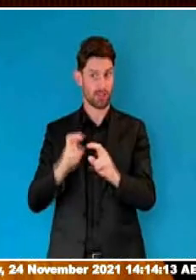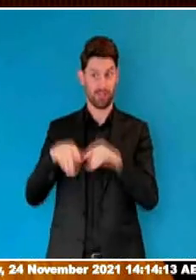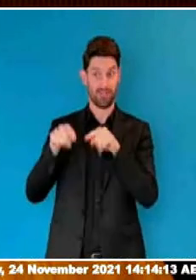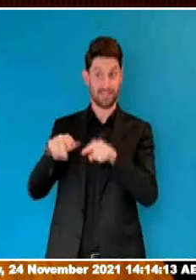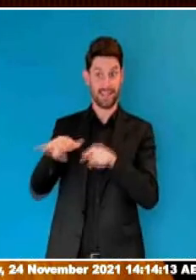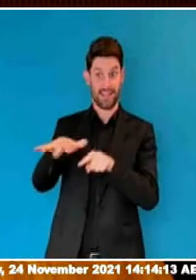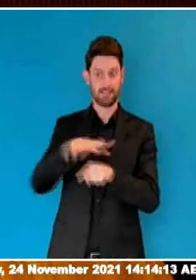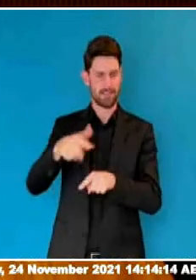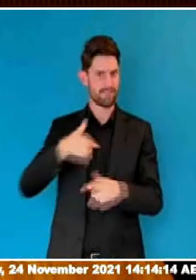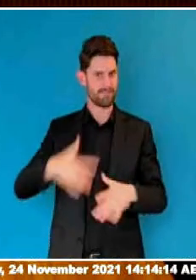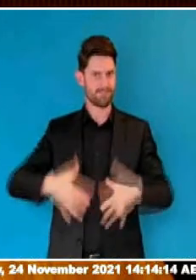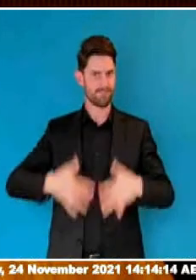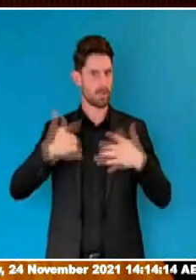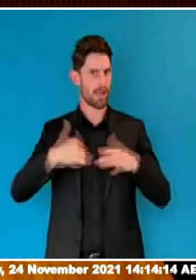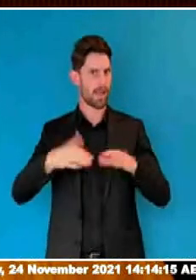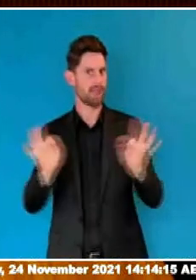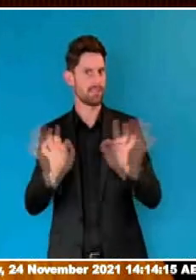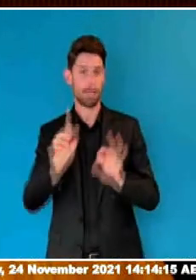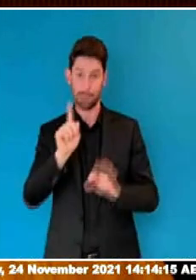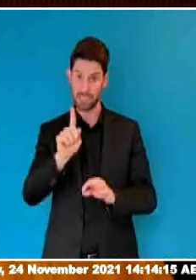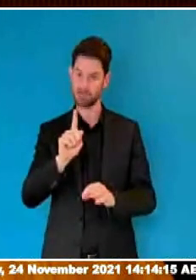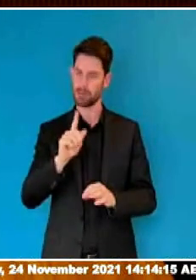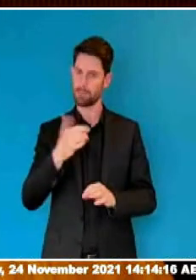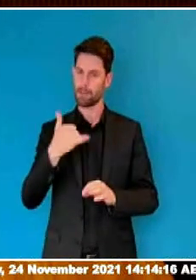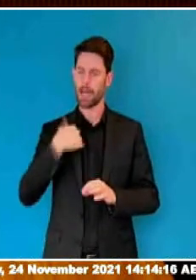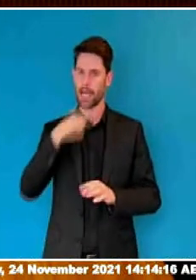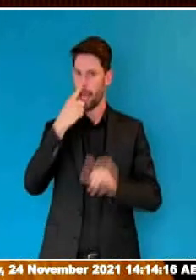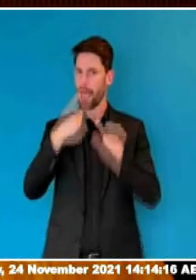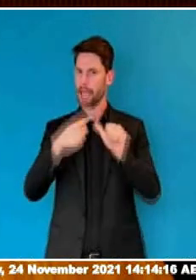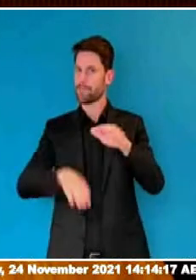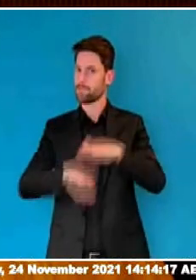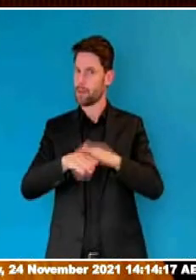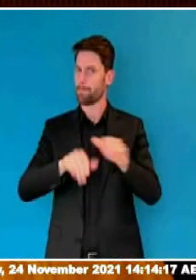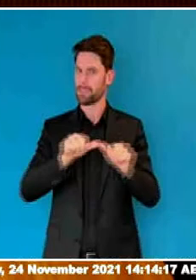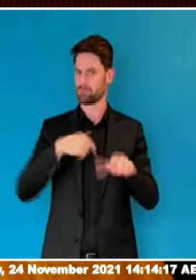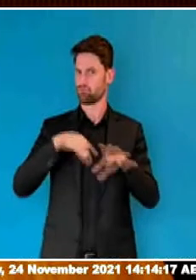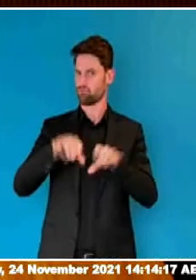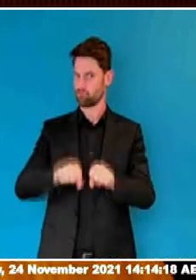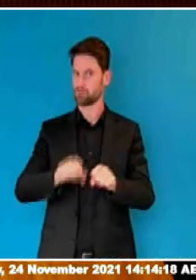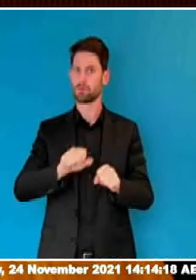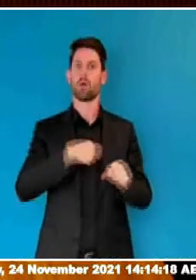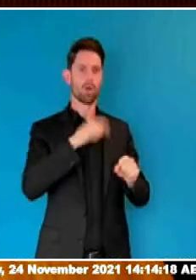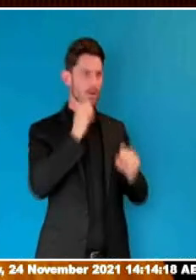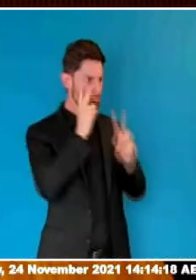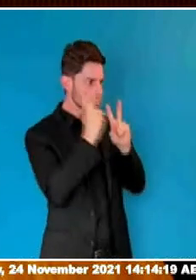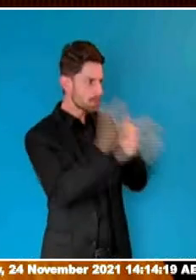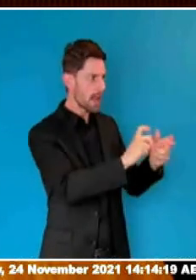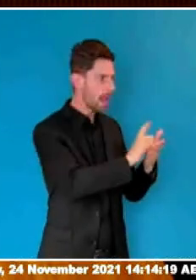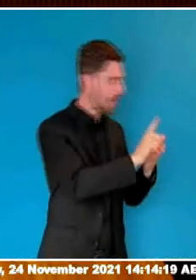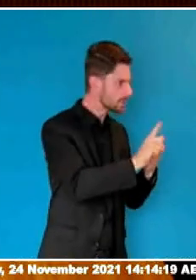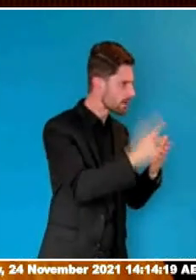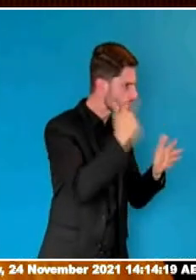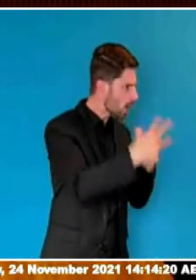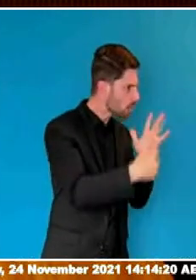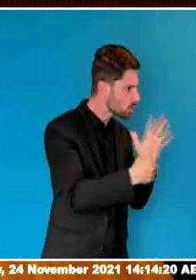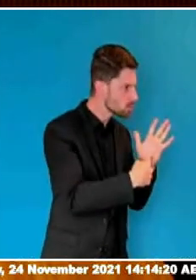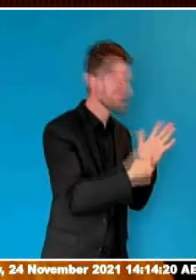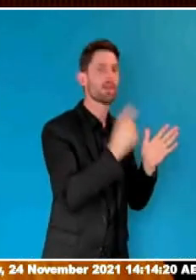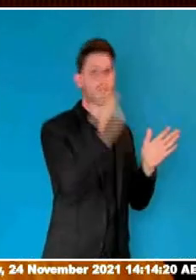But I will, if I can take that on notice, I will advise the Commission accordingly once I've been able to establish whether we have done so.